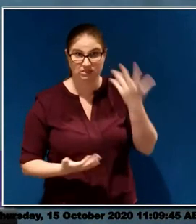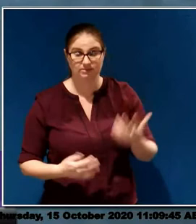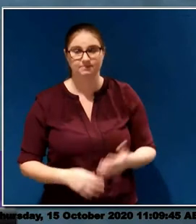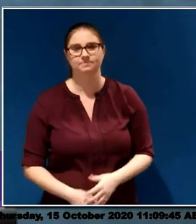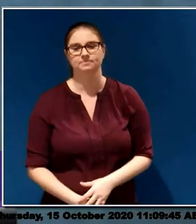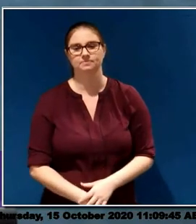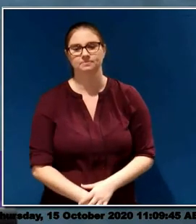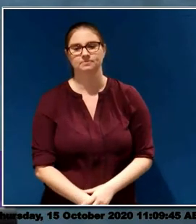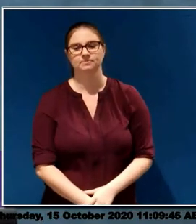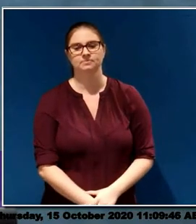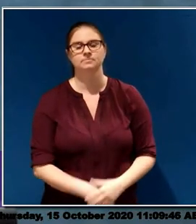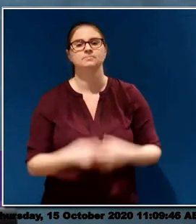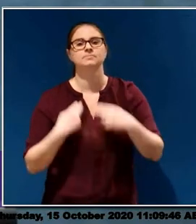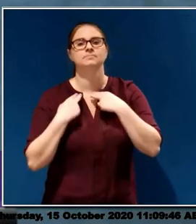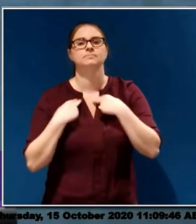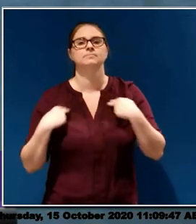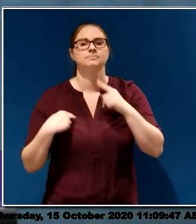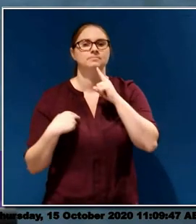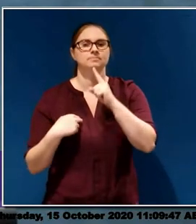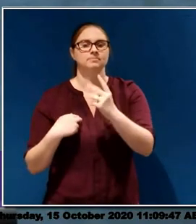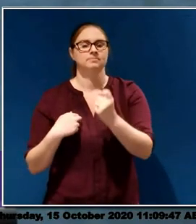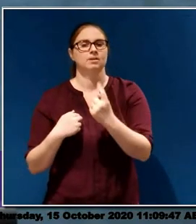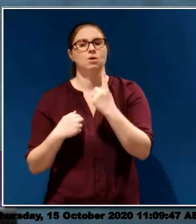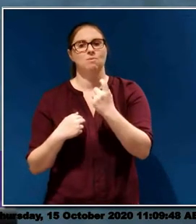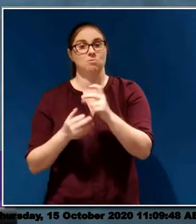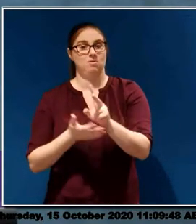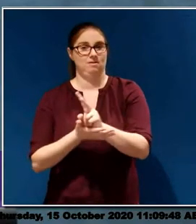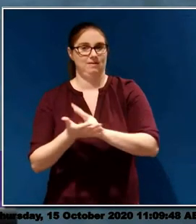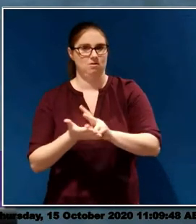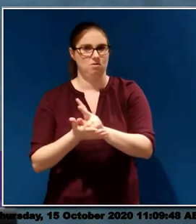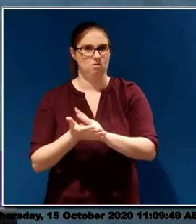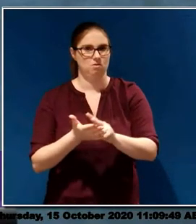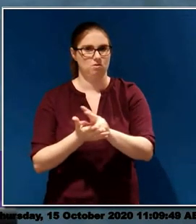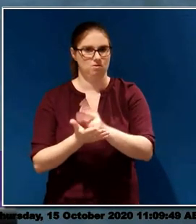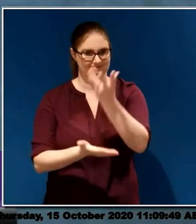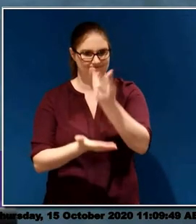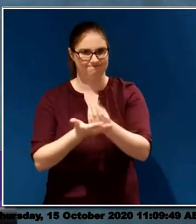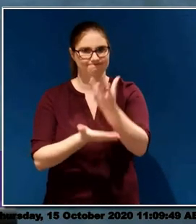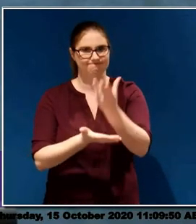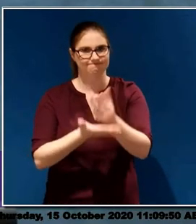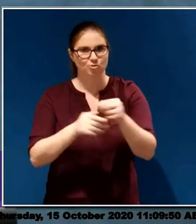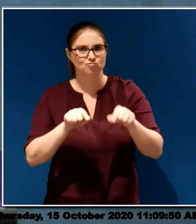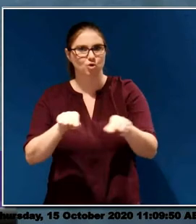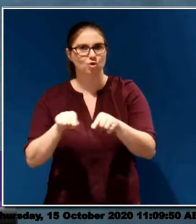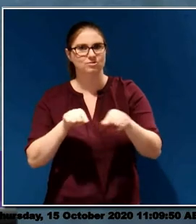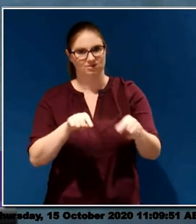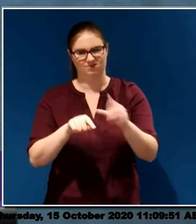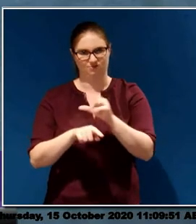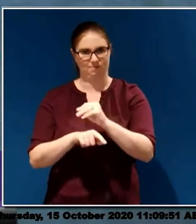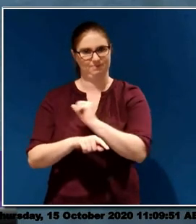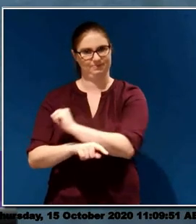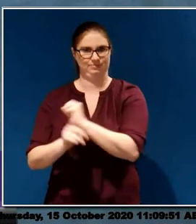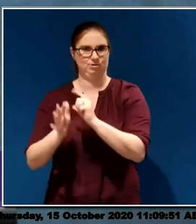Operator, it's at IND.0004.0002.0018 and this is broadcast publicly.